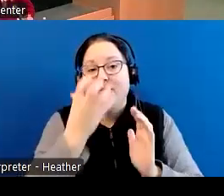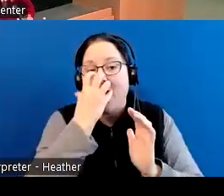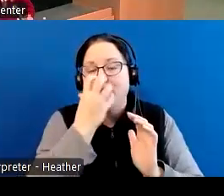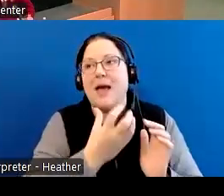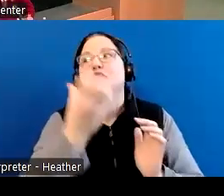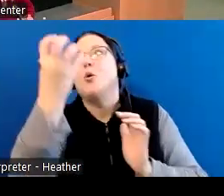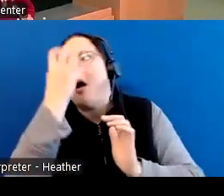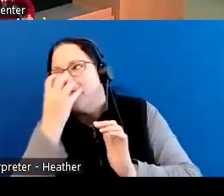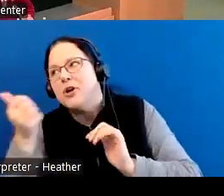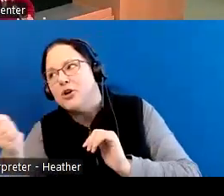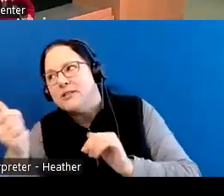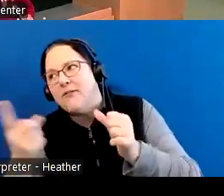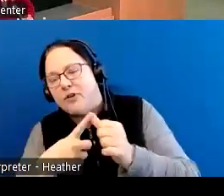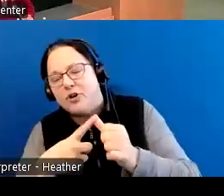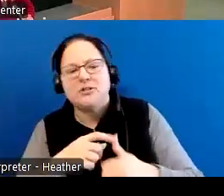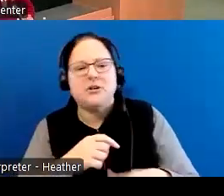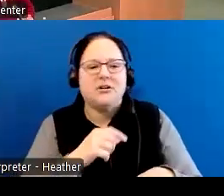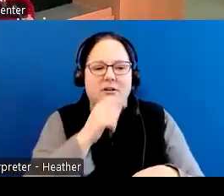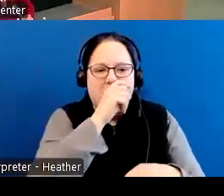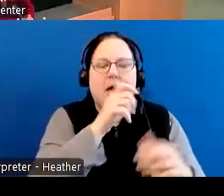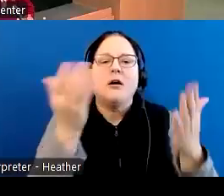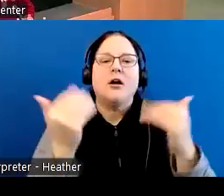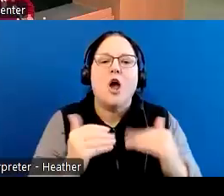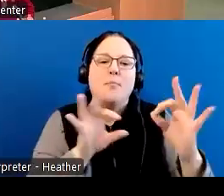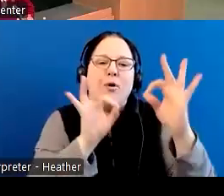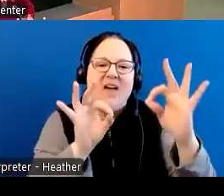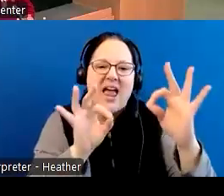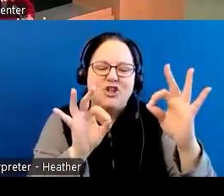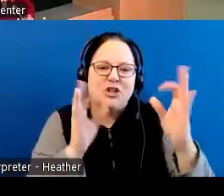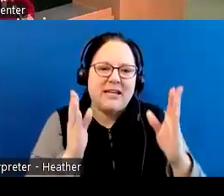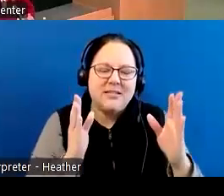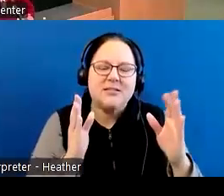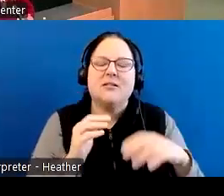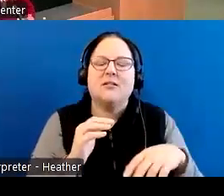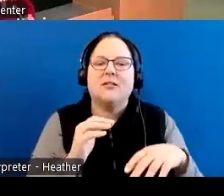but another really common one is perfectionism. Um and uh so we talk about you know this brutal inner